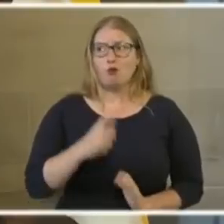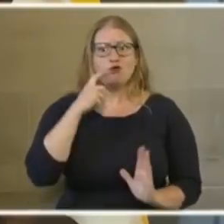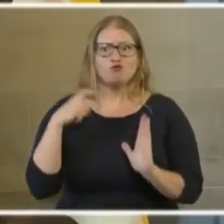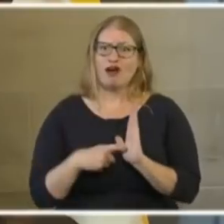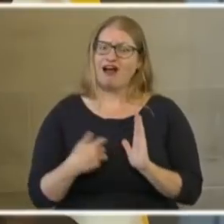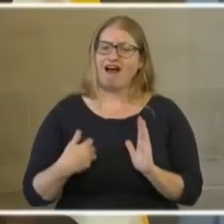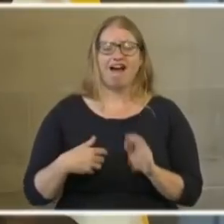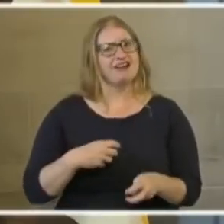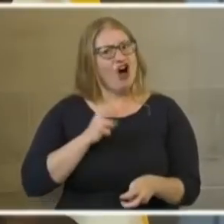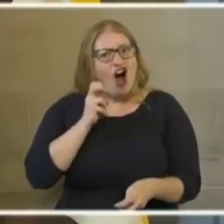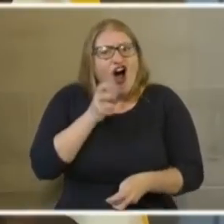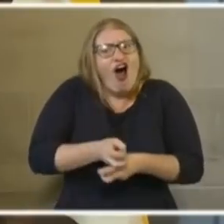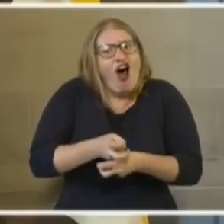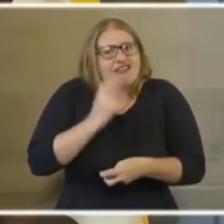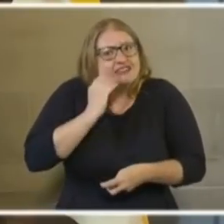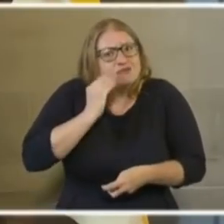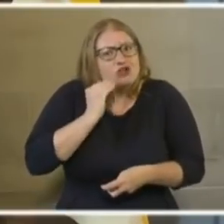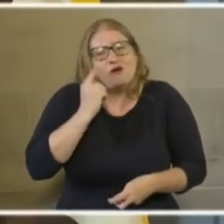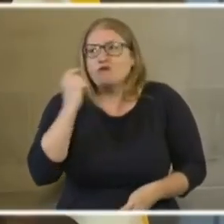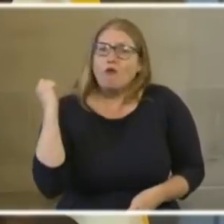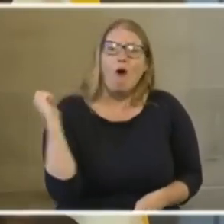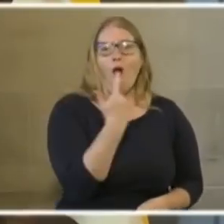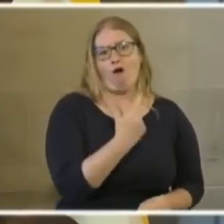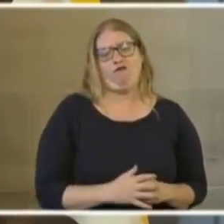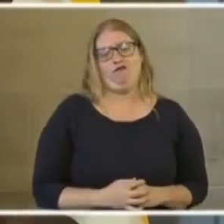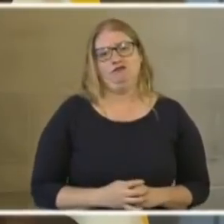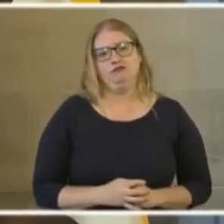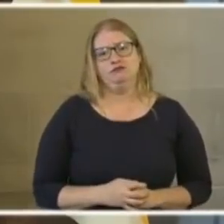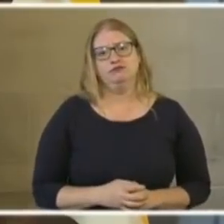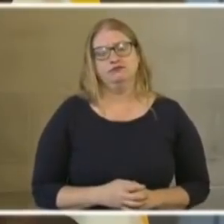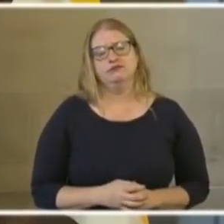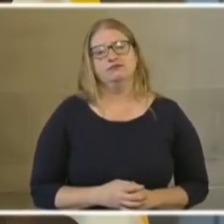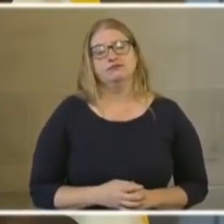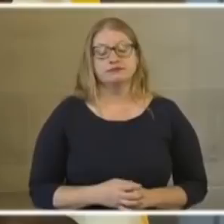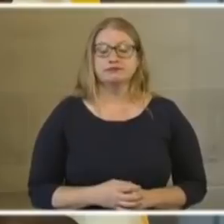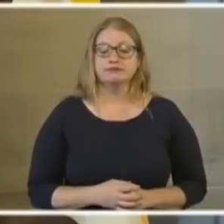BEEN IN A PERIOD AND WE CONTINUE TO BE IN A PERIOD OF UNCERTAINTY. AND I WANT TO ACKNOWLEDGE THAT